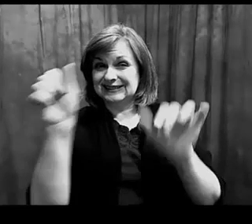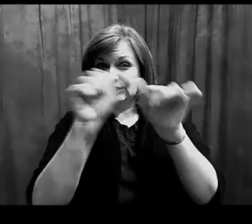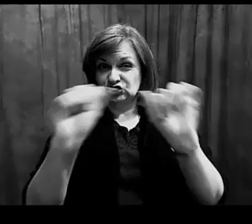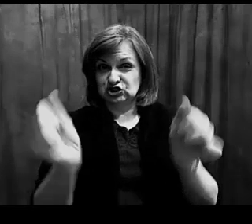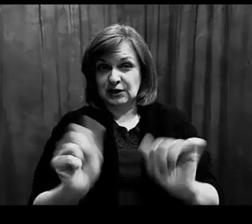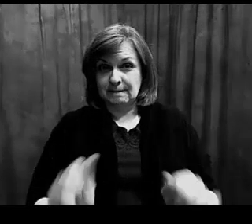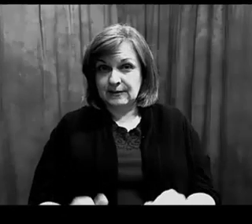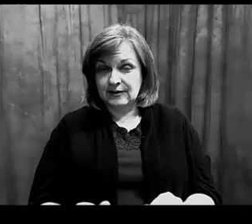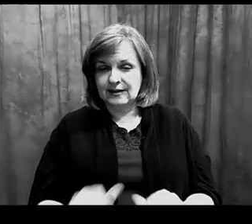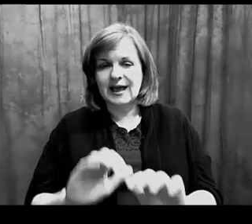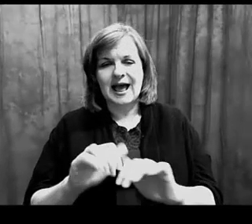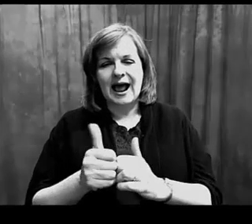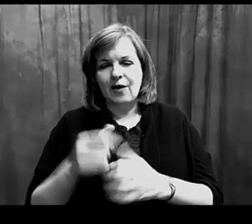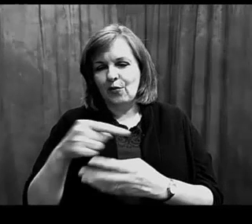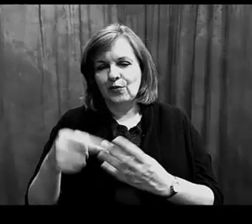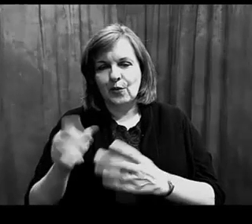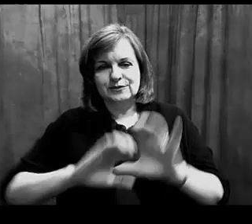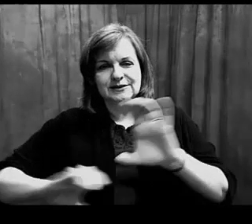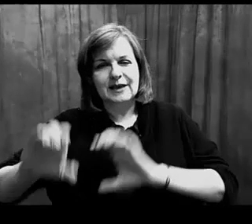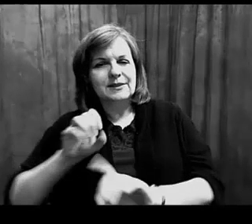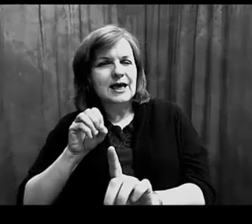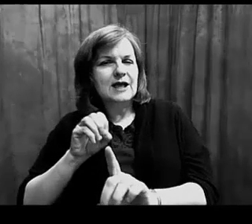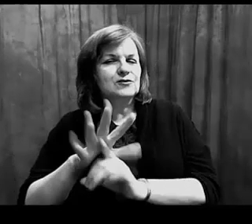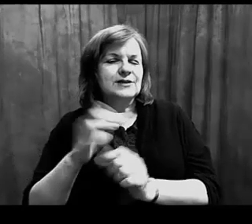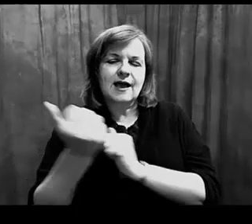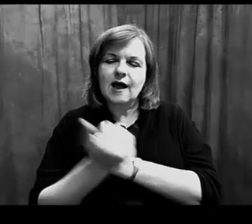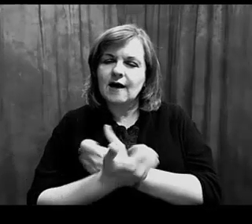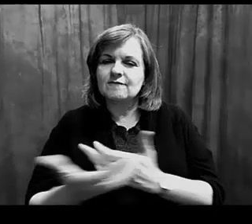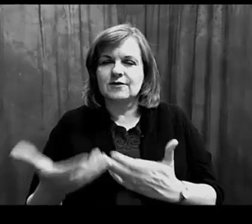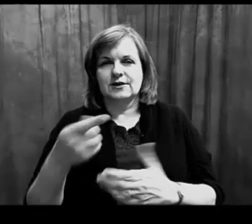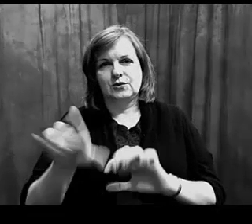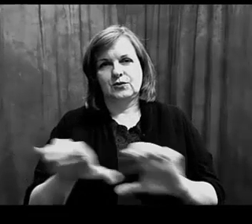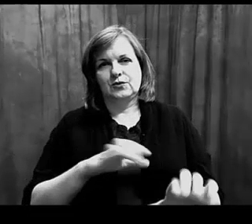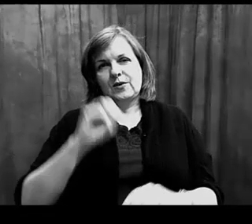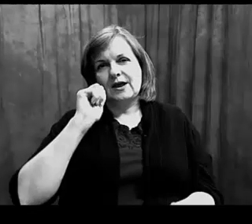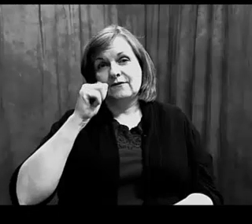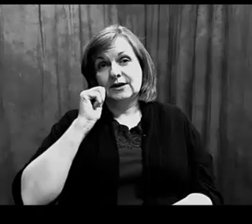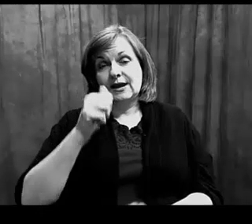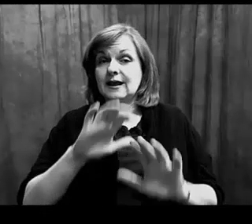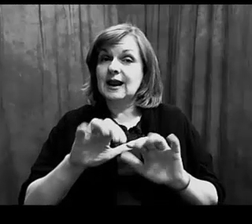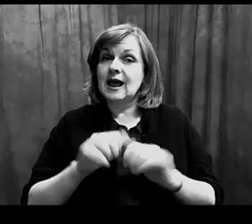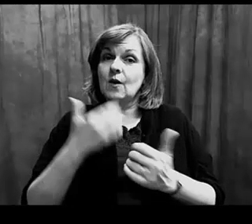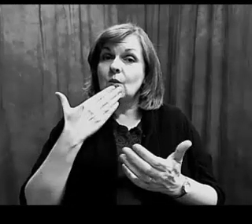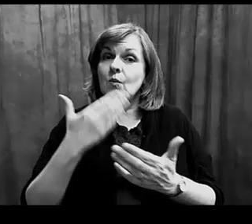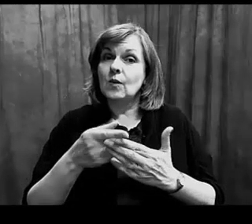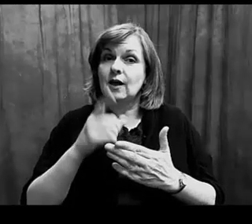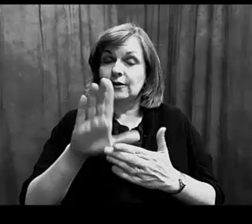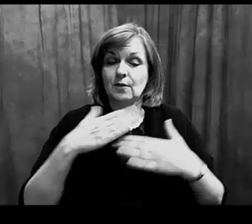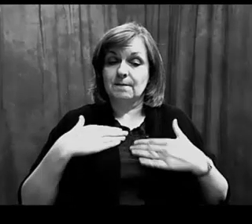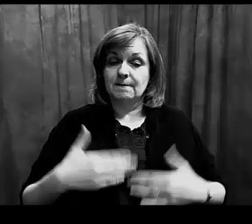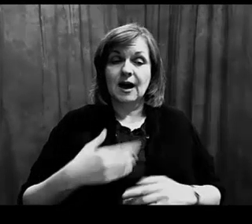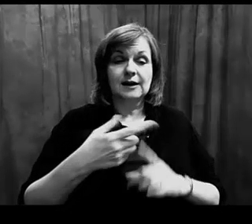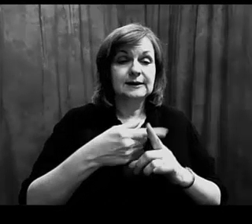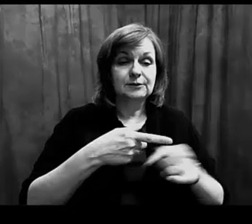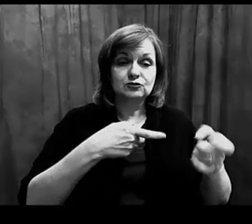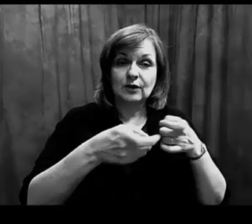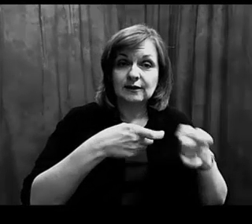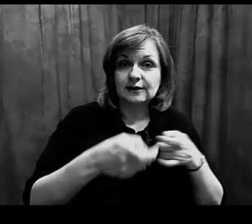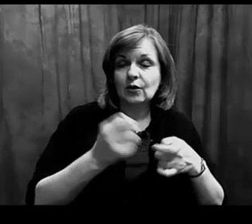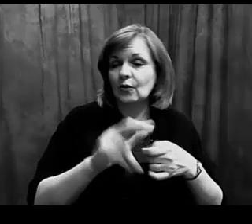and we'll look at how those chemical structures give you three dimensional shape and how they influence every single